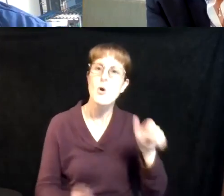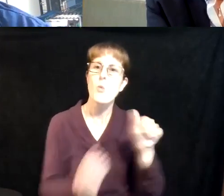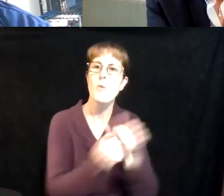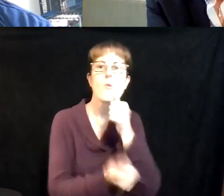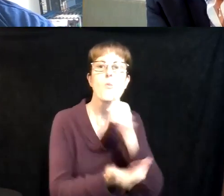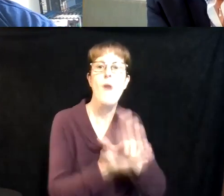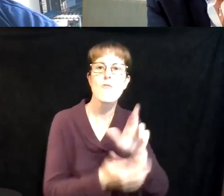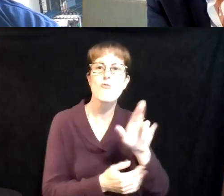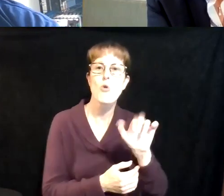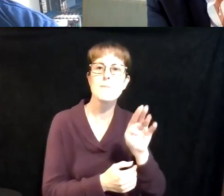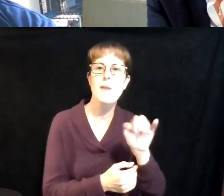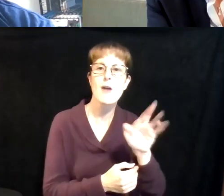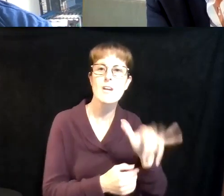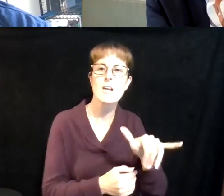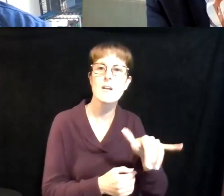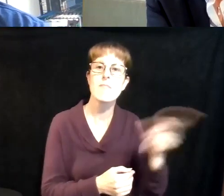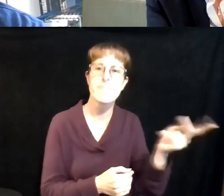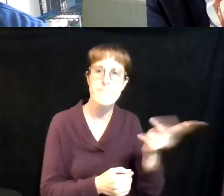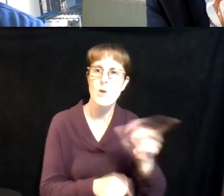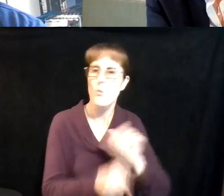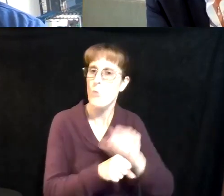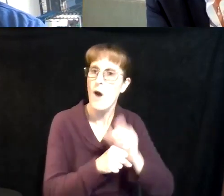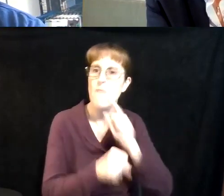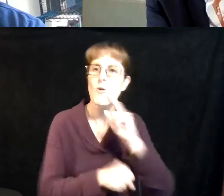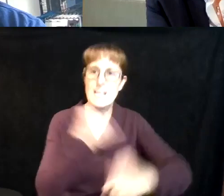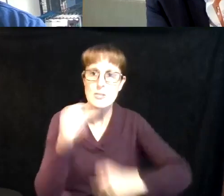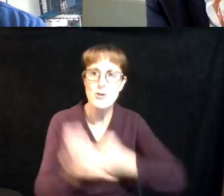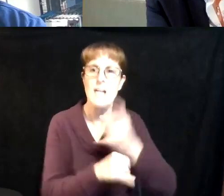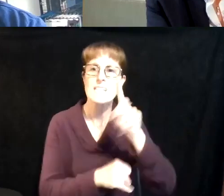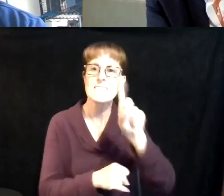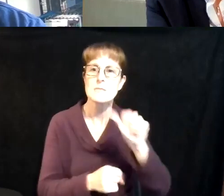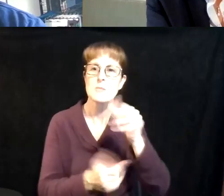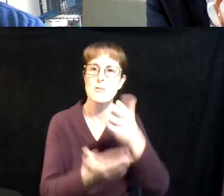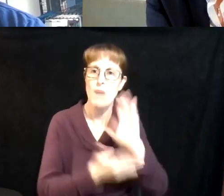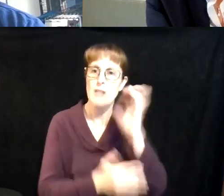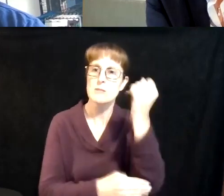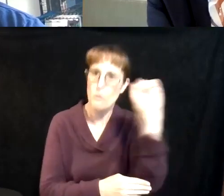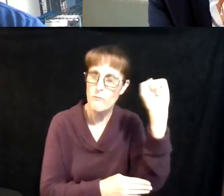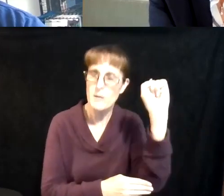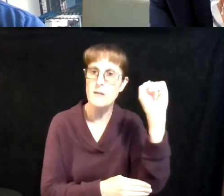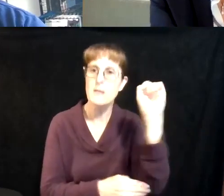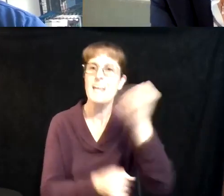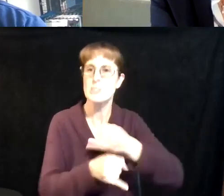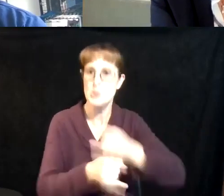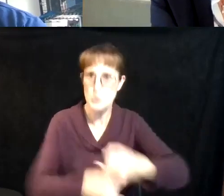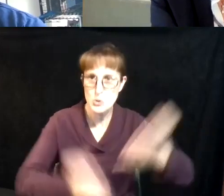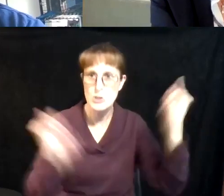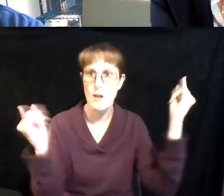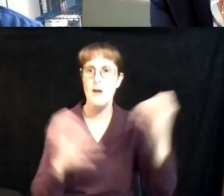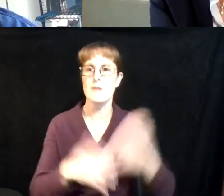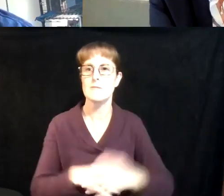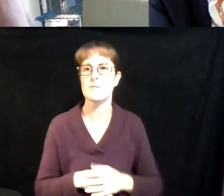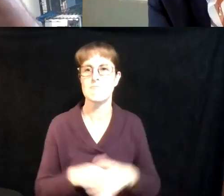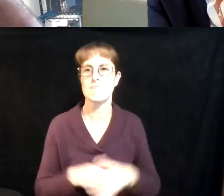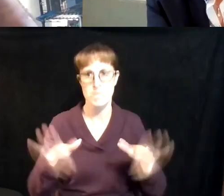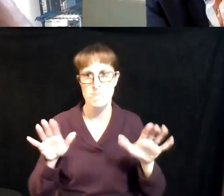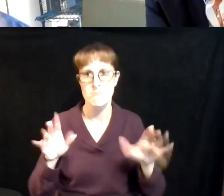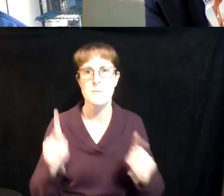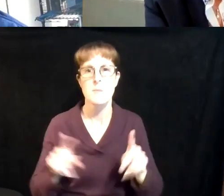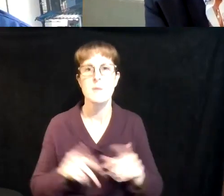deinstitutionalization and the international disability rights movement. At different points in his career, Gunnar served as a supervisor of